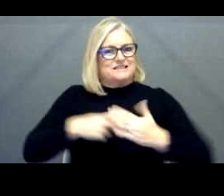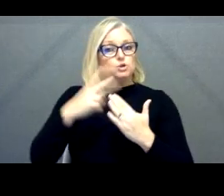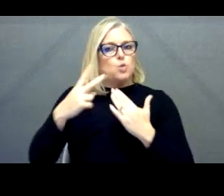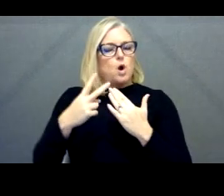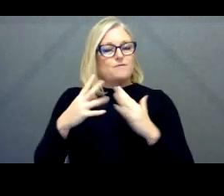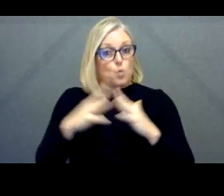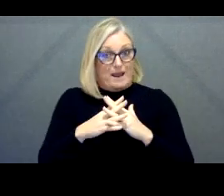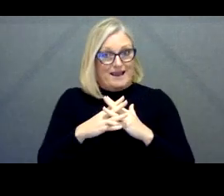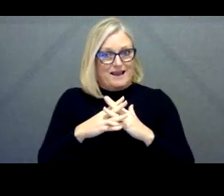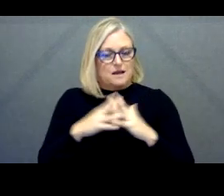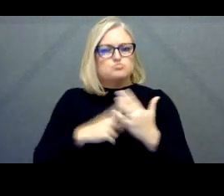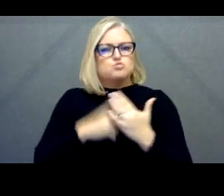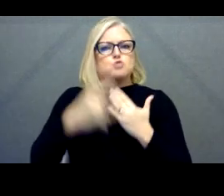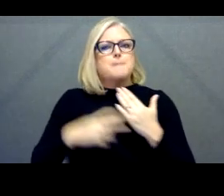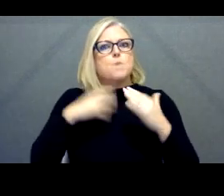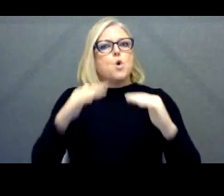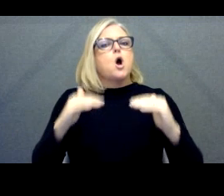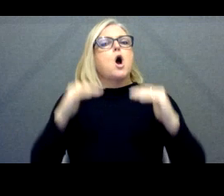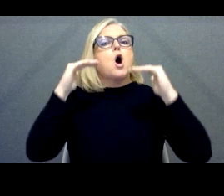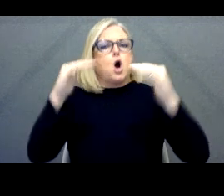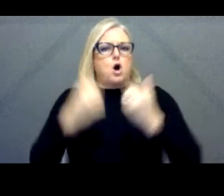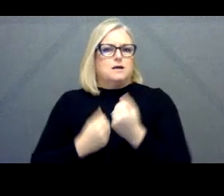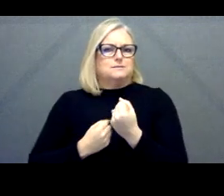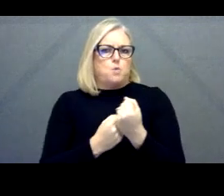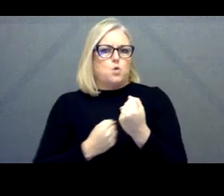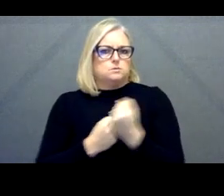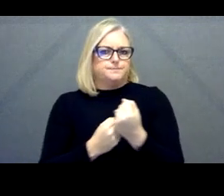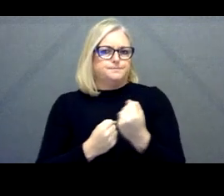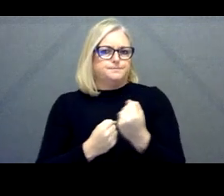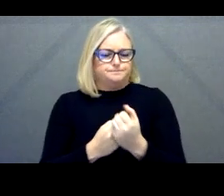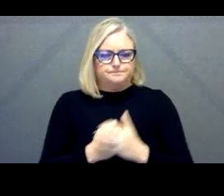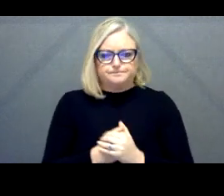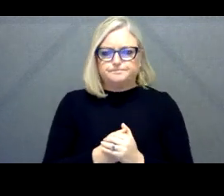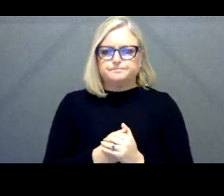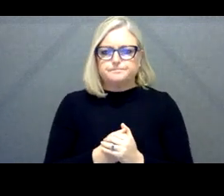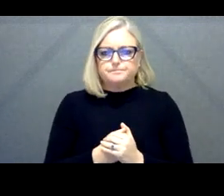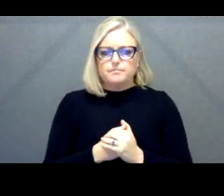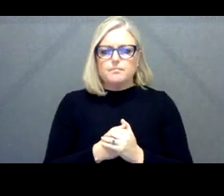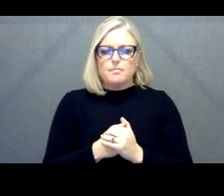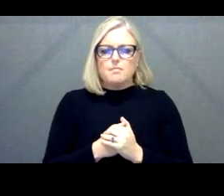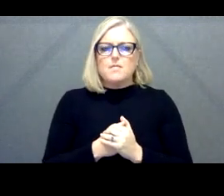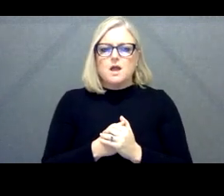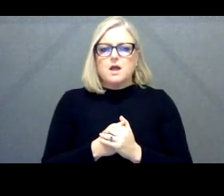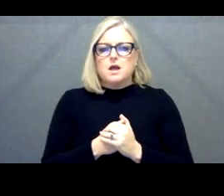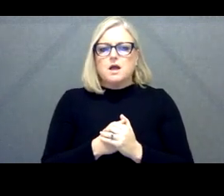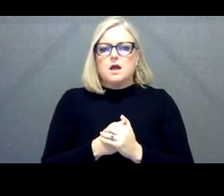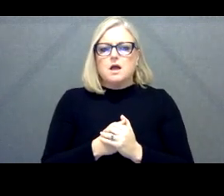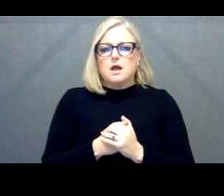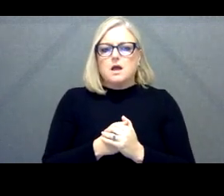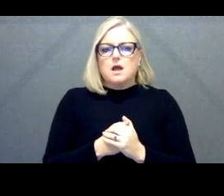not to that case management in case plan level the aim is to avoid Service uh delivery uh duplication